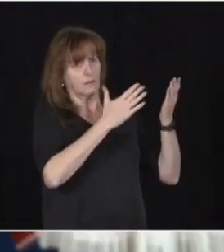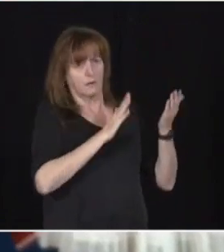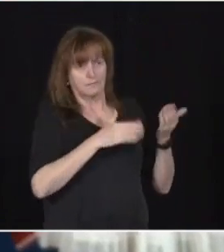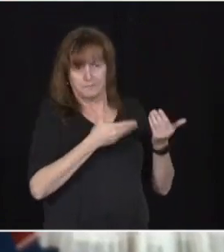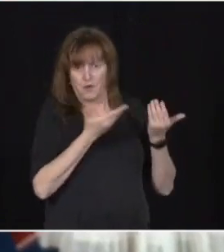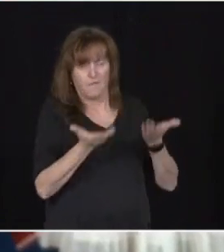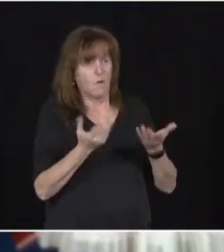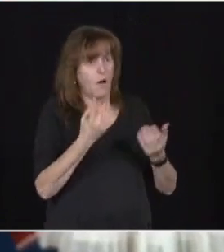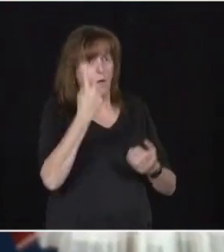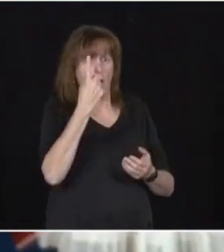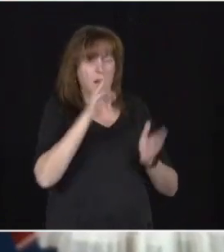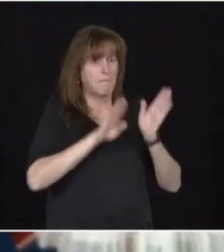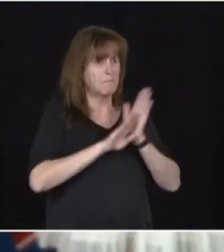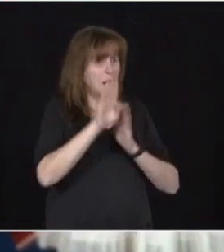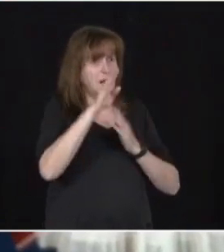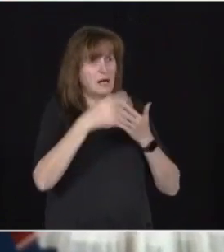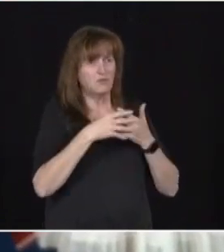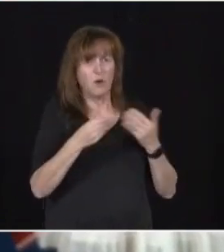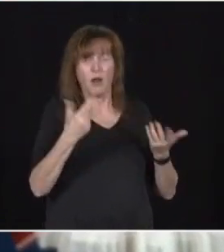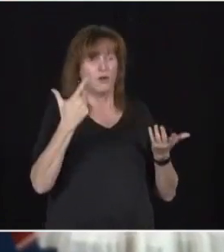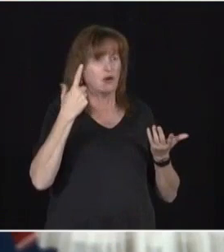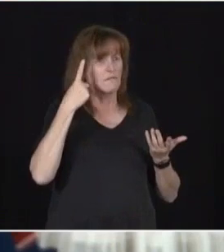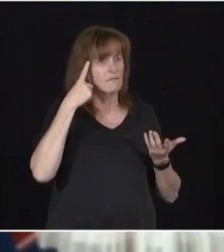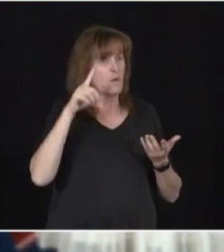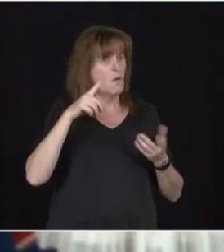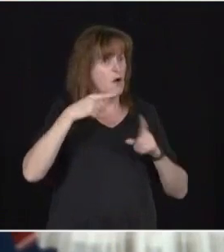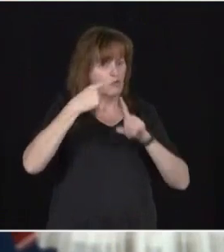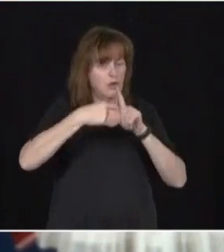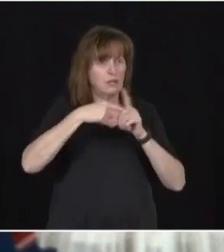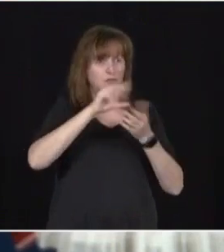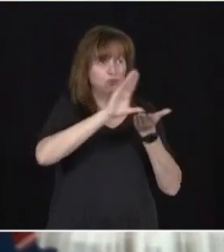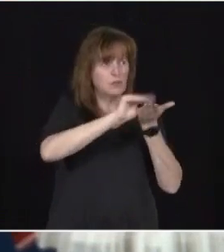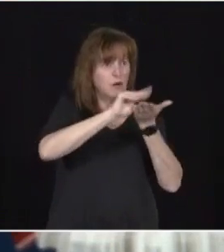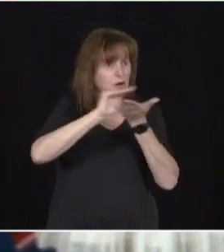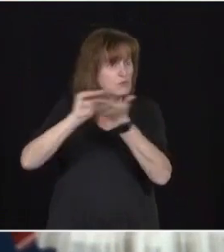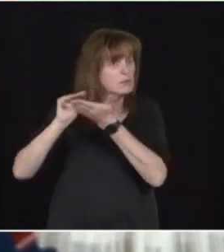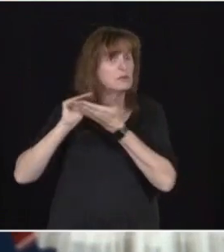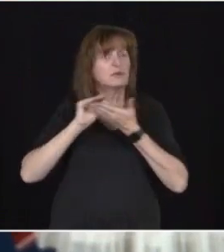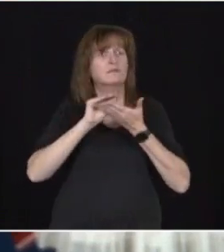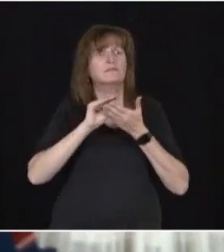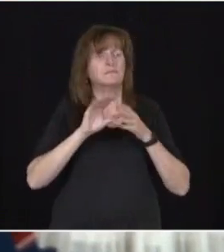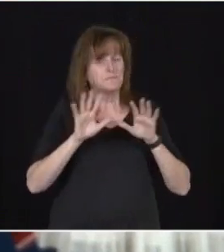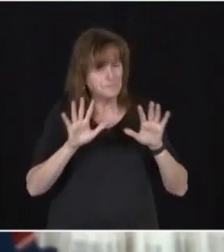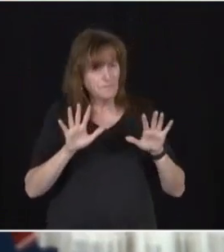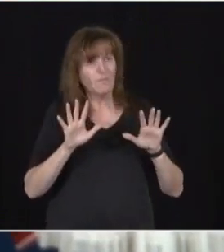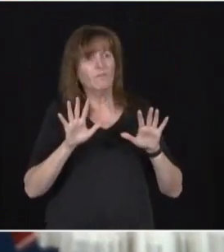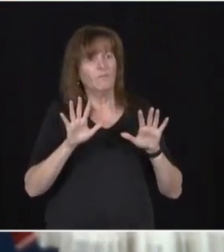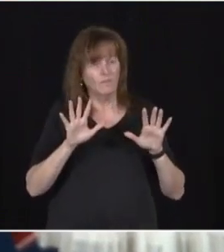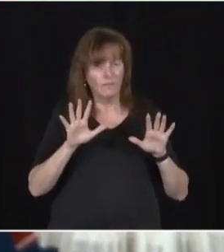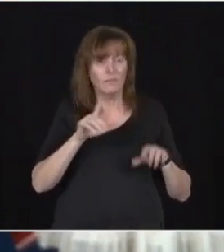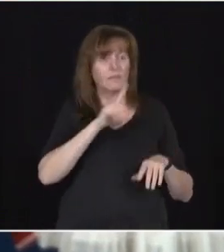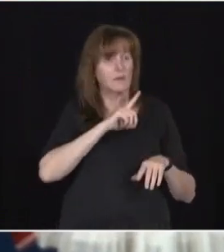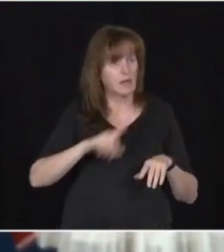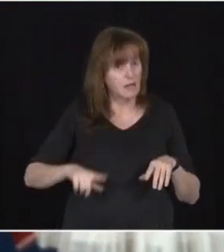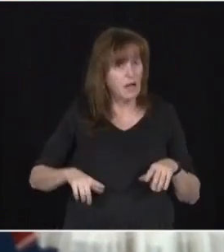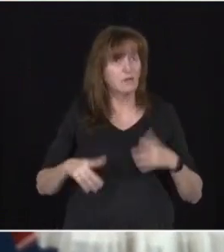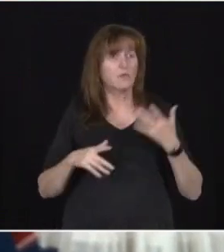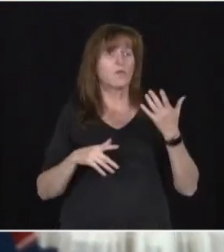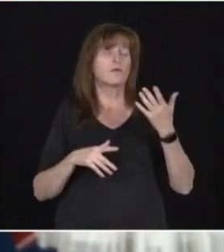and offering close to $1 billion of subsidy when we mention, it's up to the landlords and the tenants to work this out.